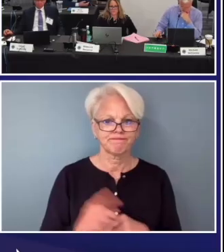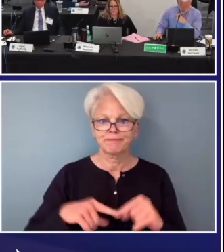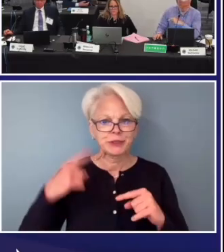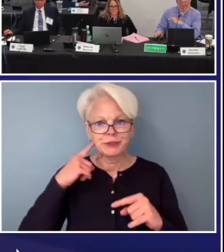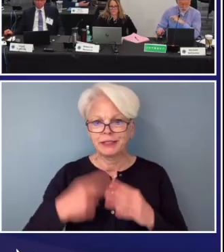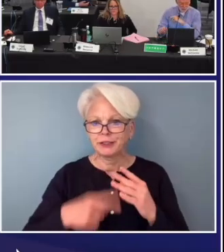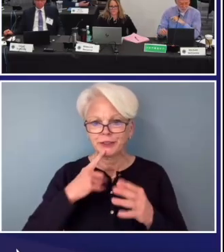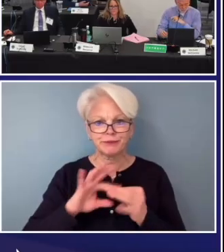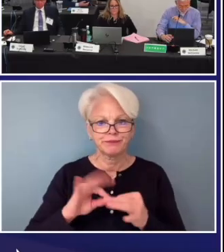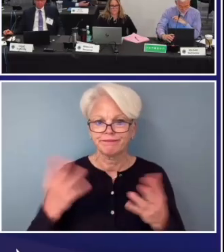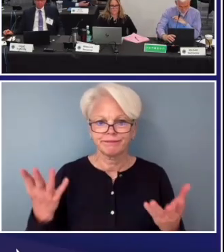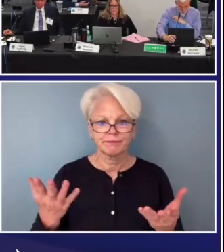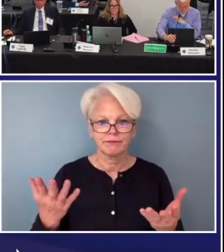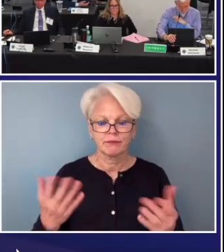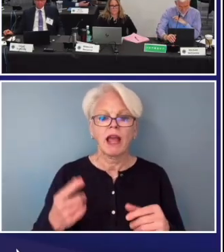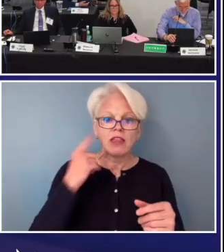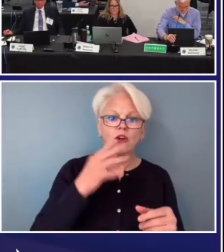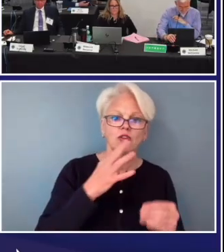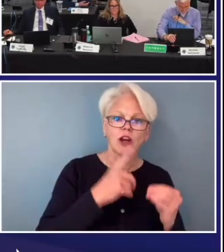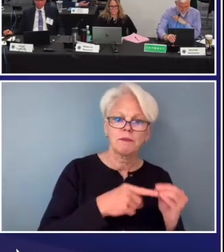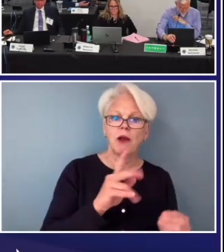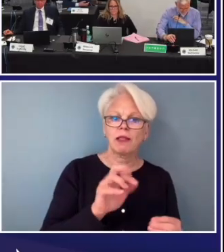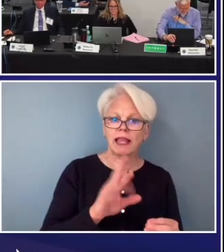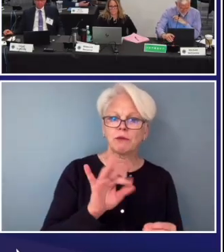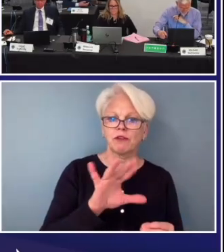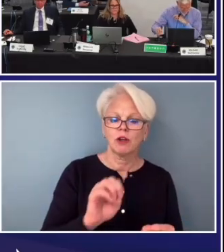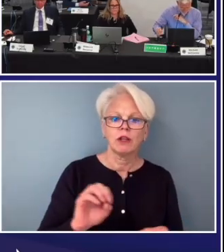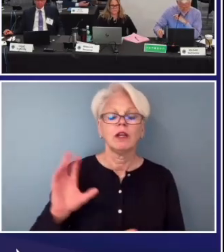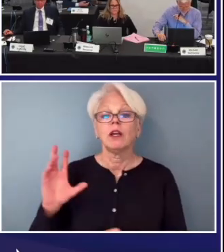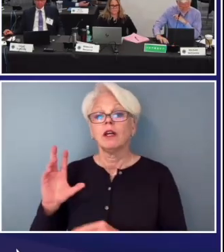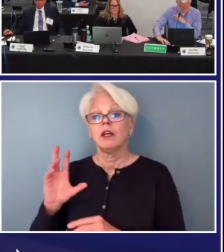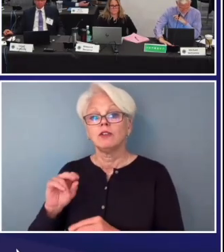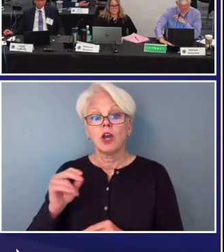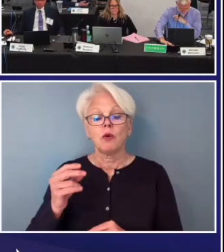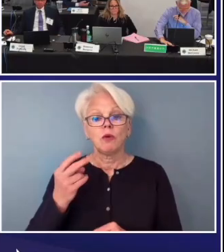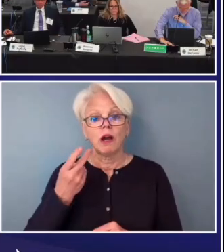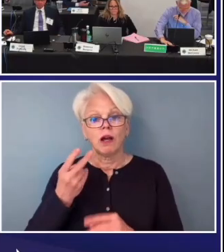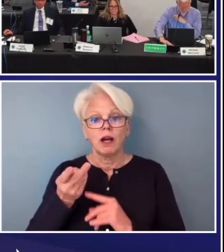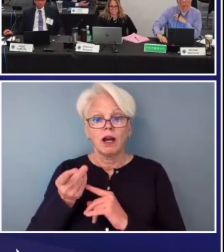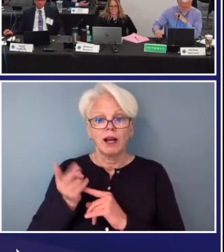Well, I thought you were talking about labor force. No, no, no. So a couple minutes ago, we, Jake and